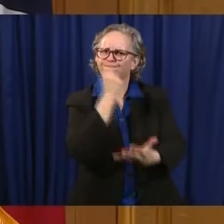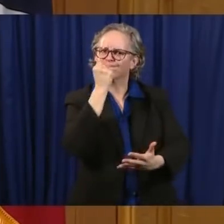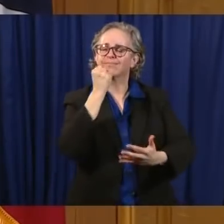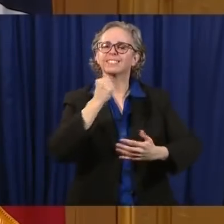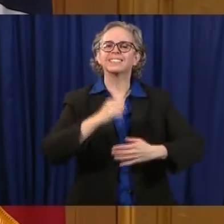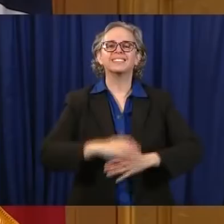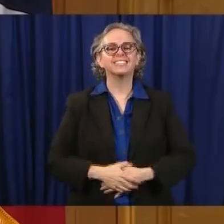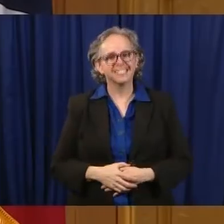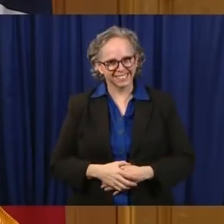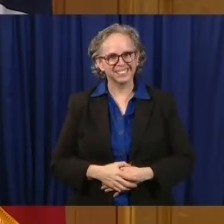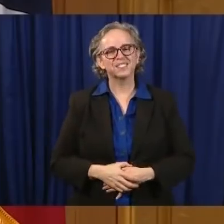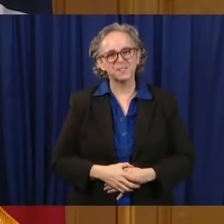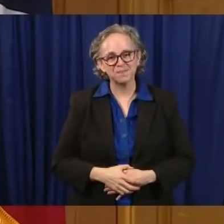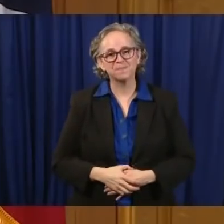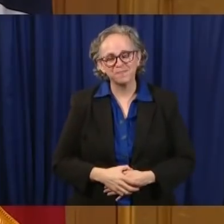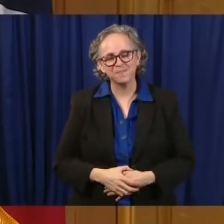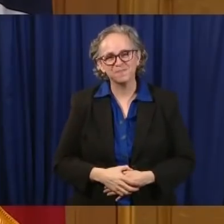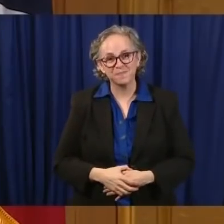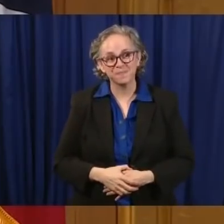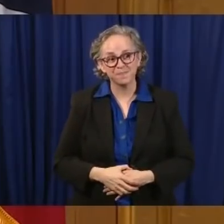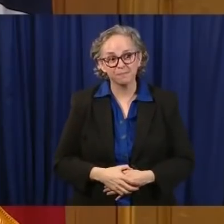AN OCCASION TO GET BACK IN